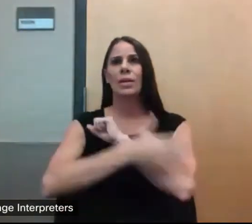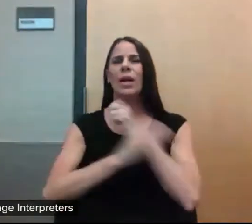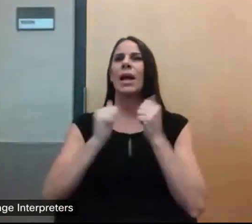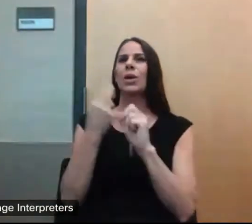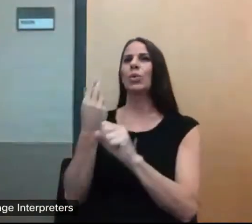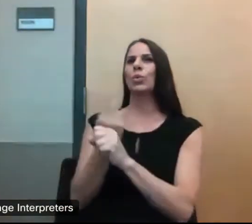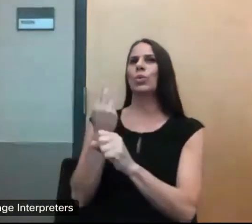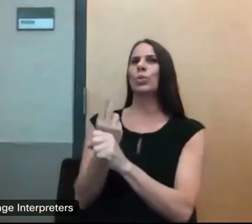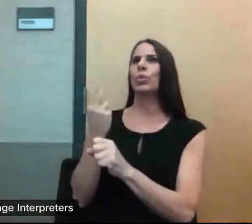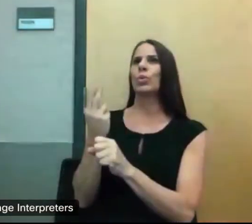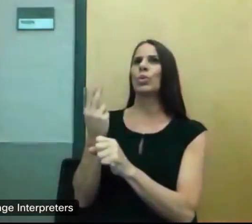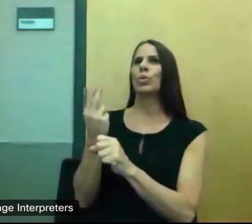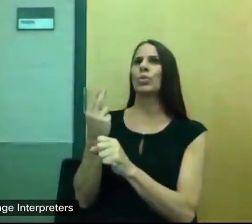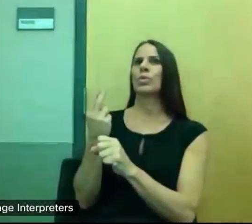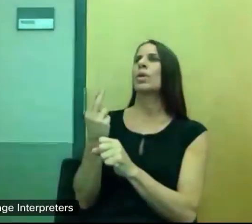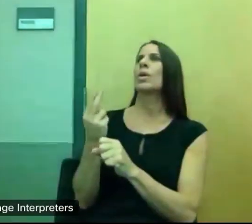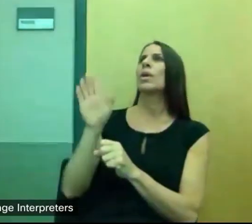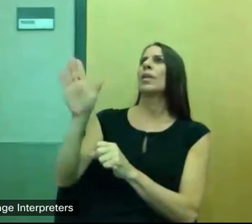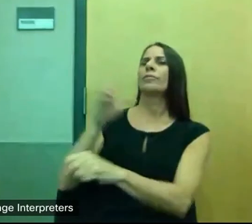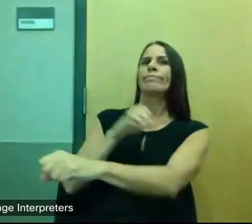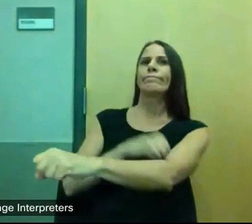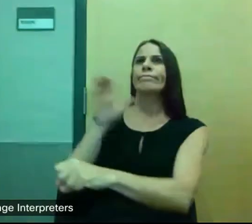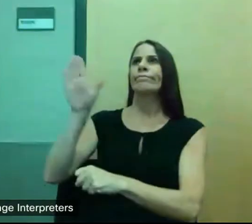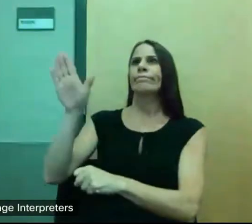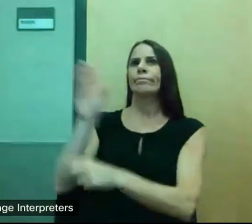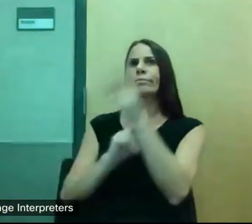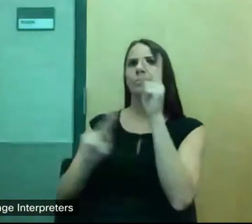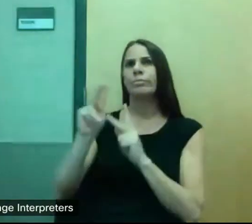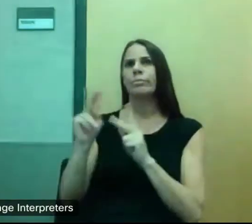these people that have been brought together to then do good going forward just leveraging